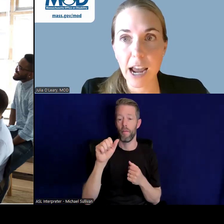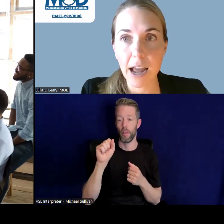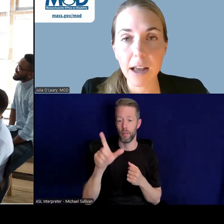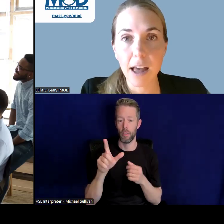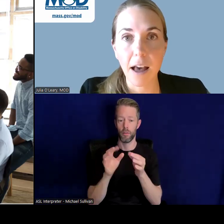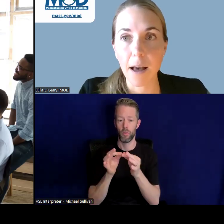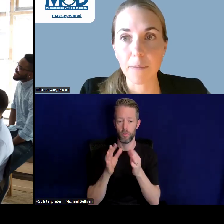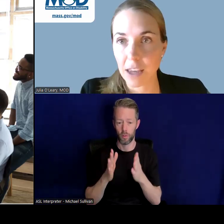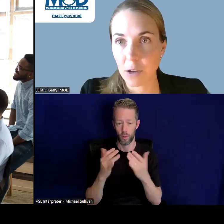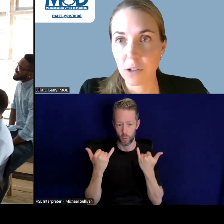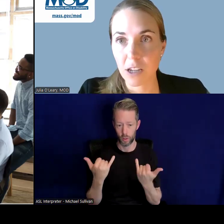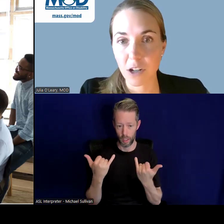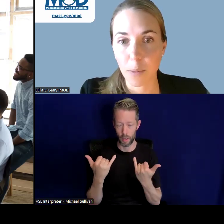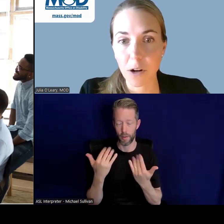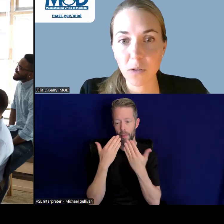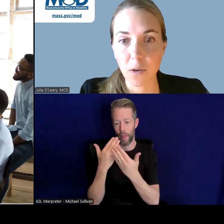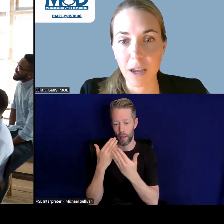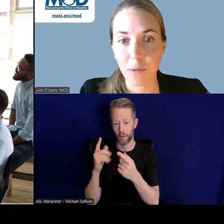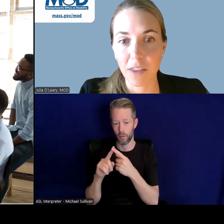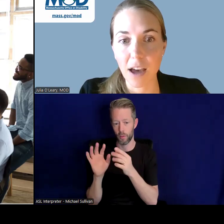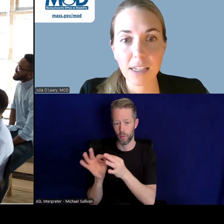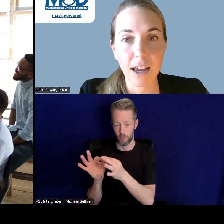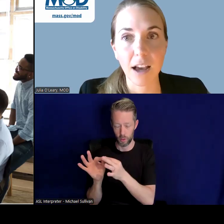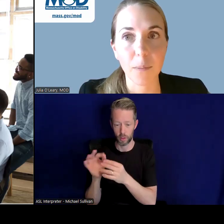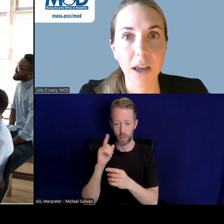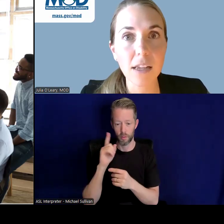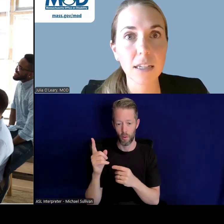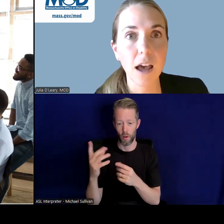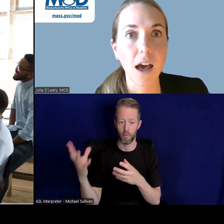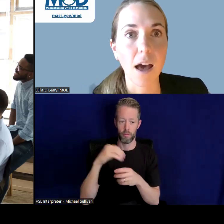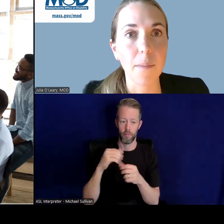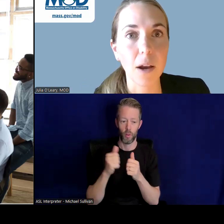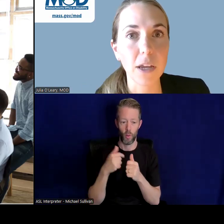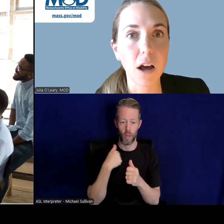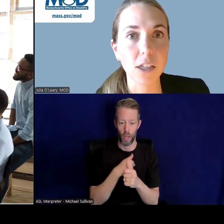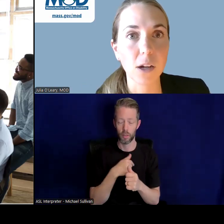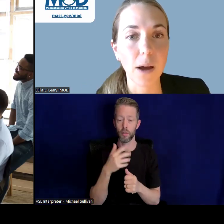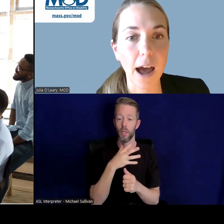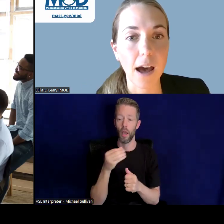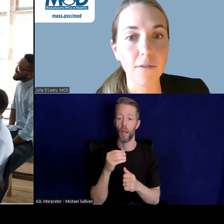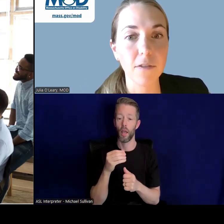We do have ASL interpreters today. Thank you to the interpreters for being with us and helping us.